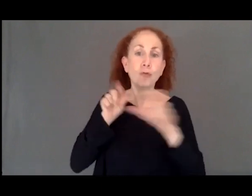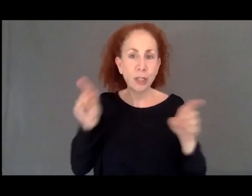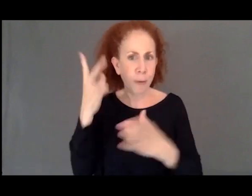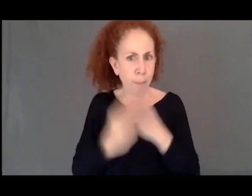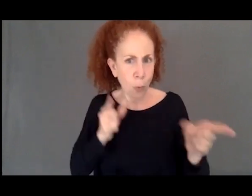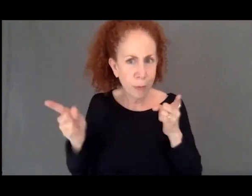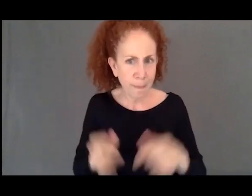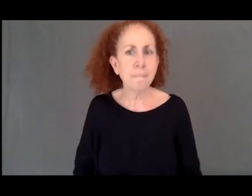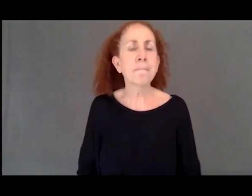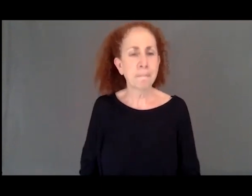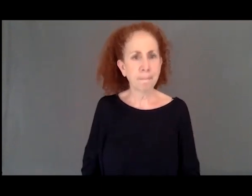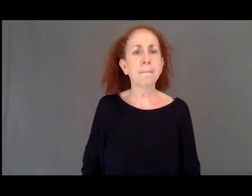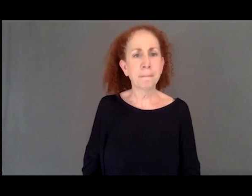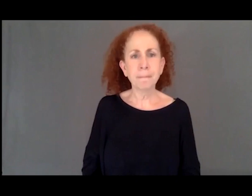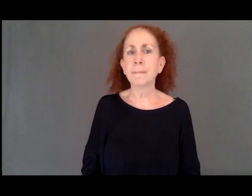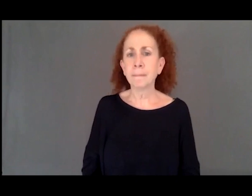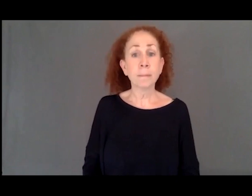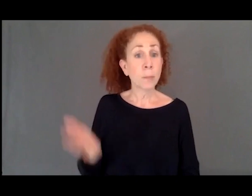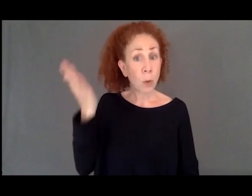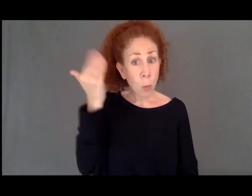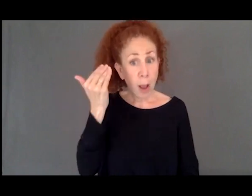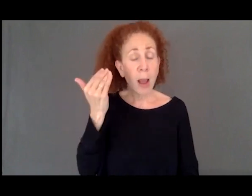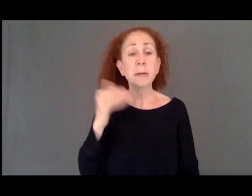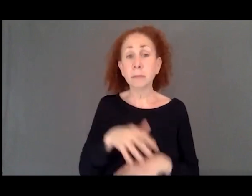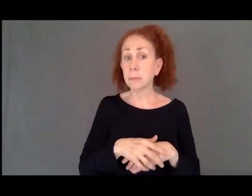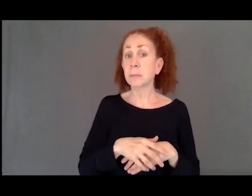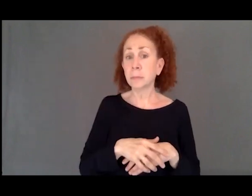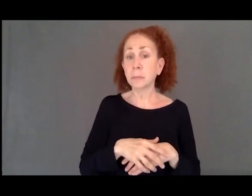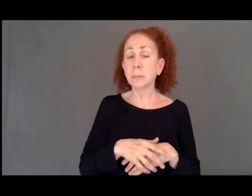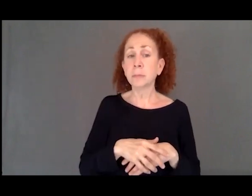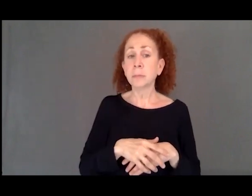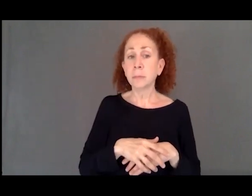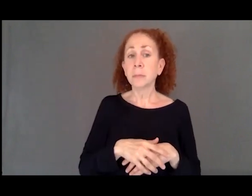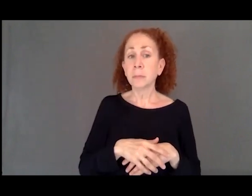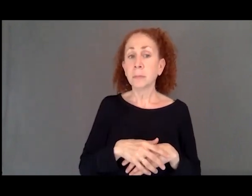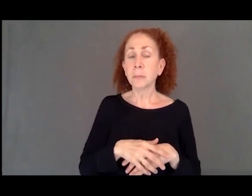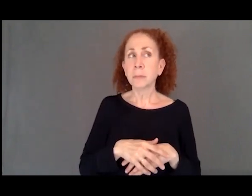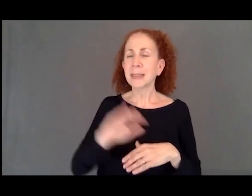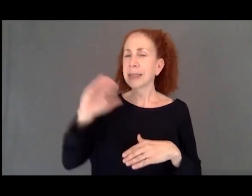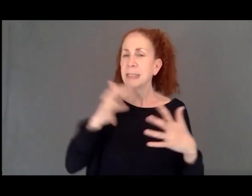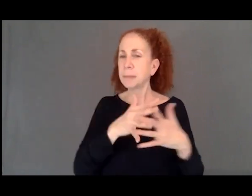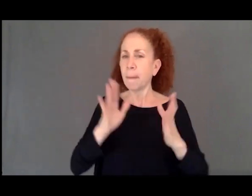that American overreach in both of these countries was due to an American unwillingness